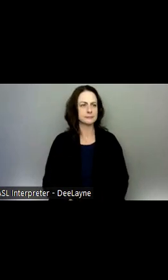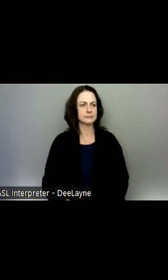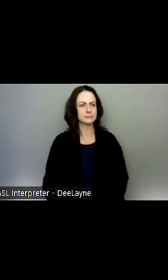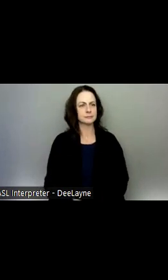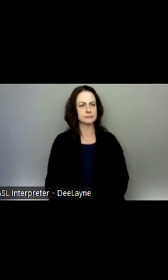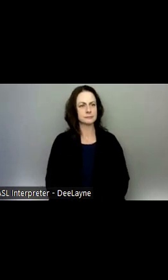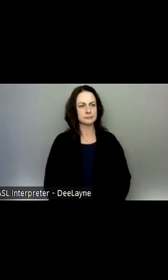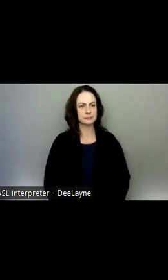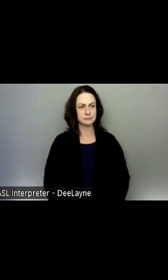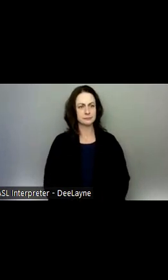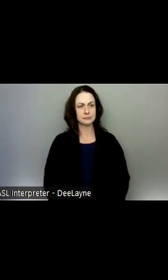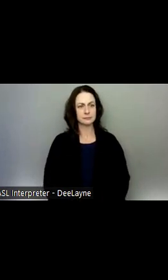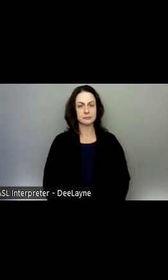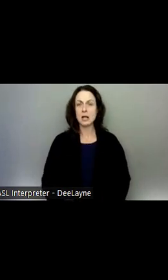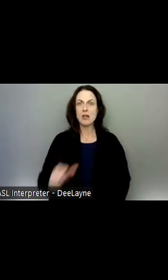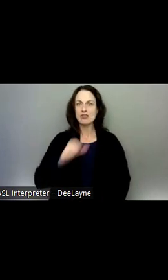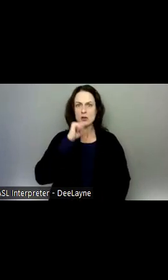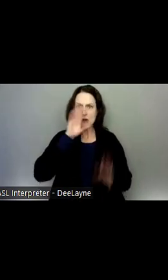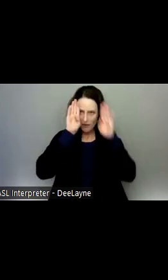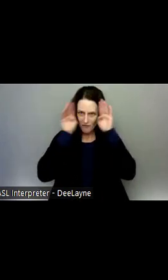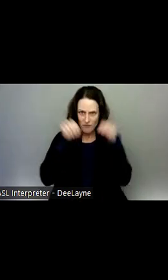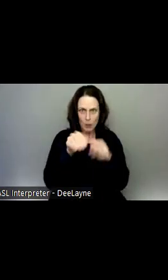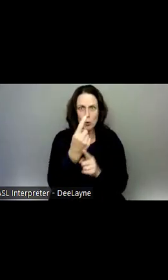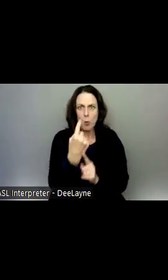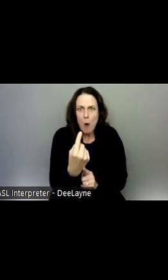That the proposals are not organization-specific.